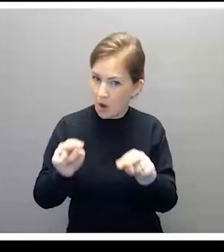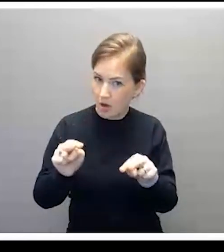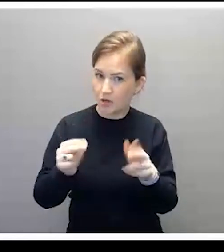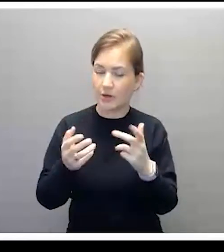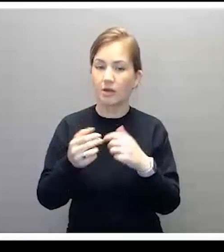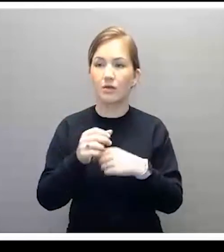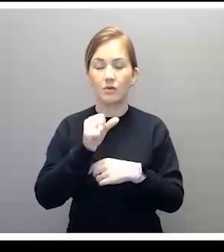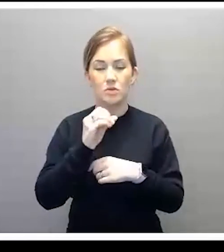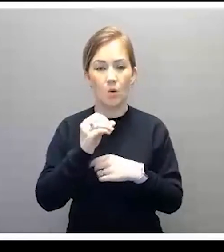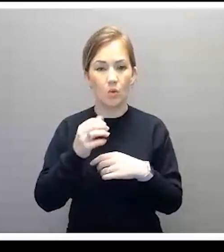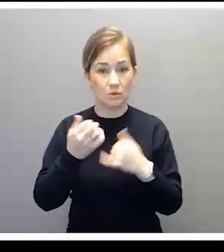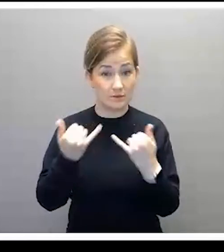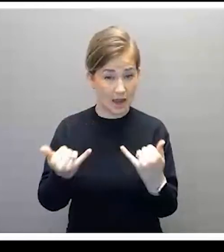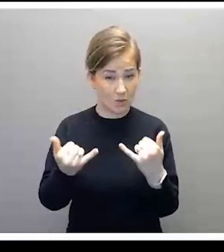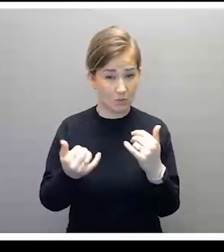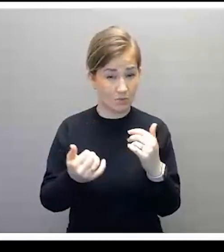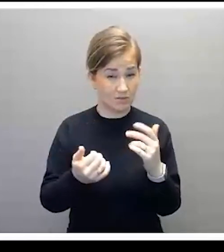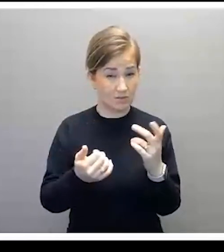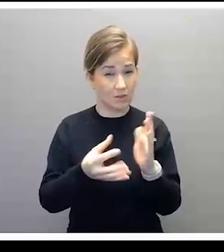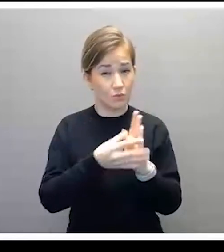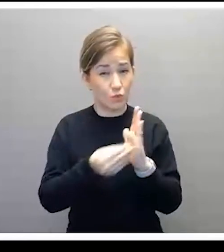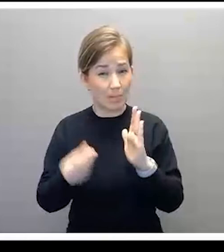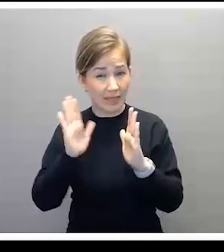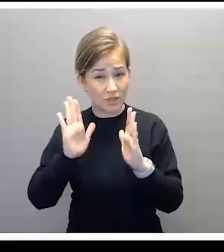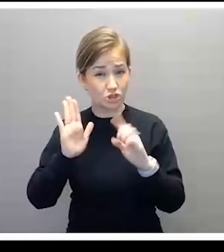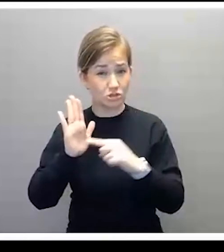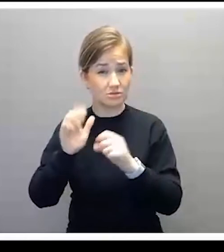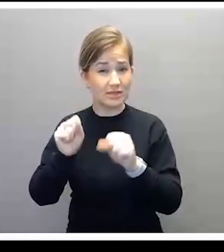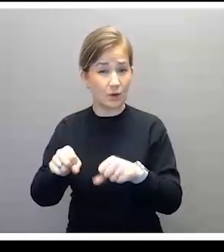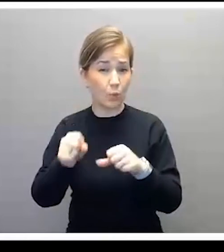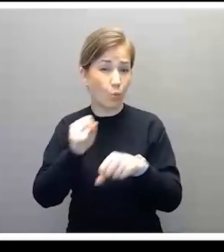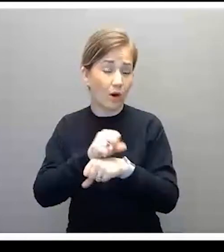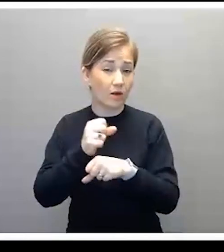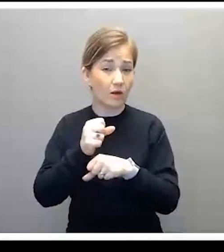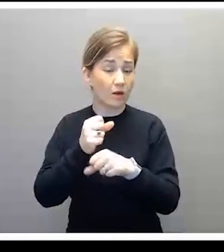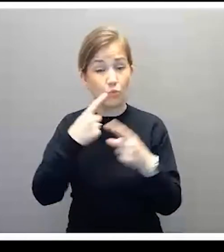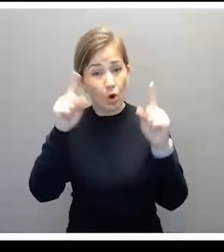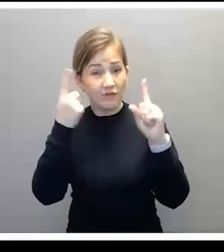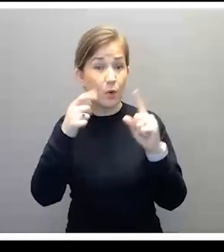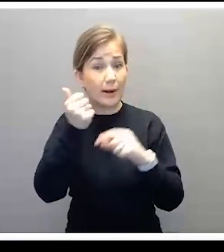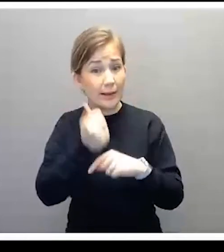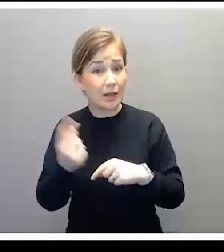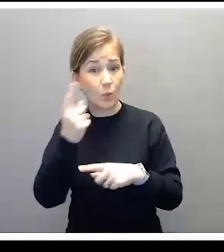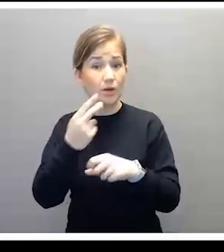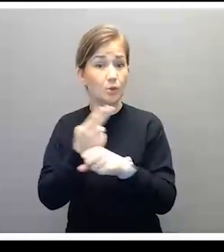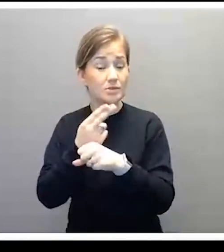Does the replication now work for anyone that was using EFS before?